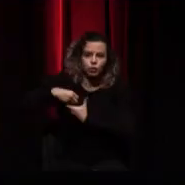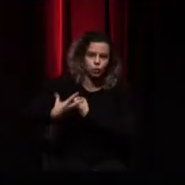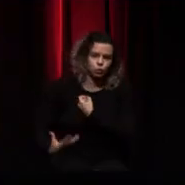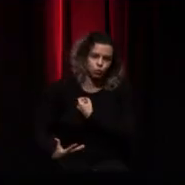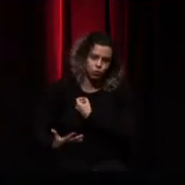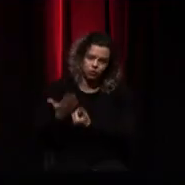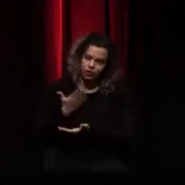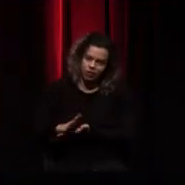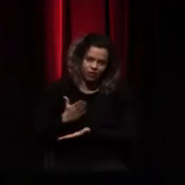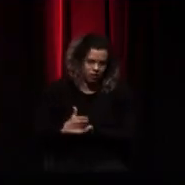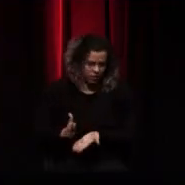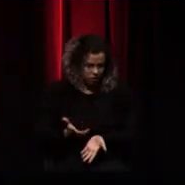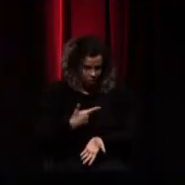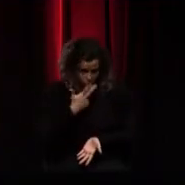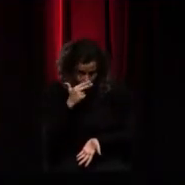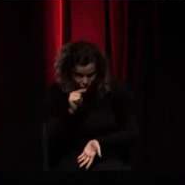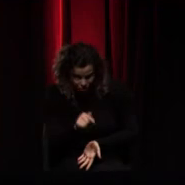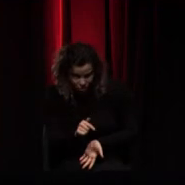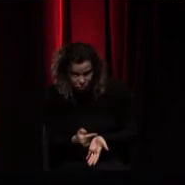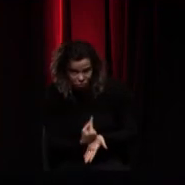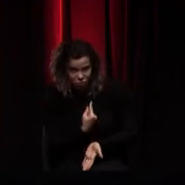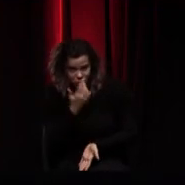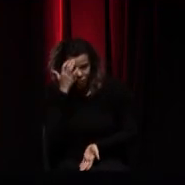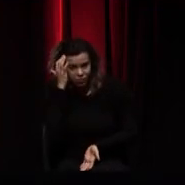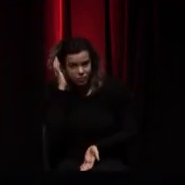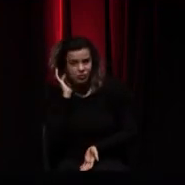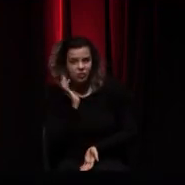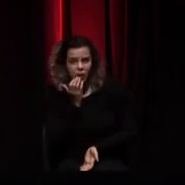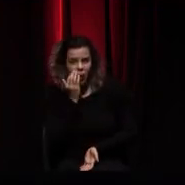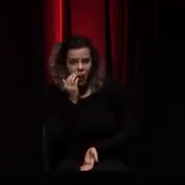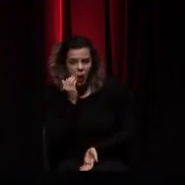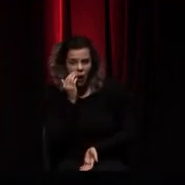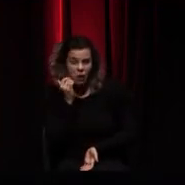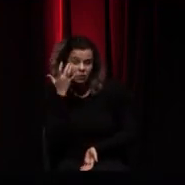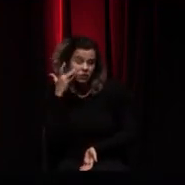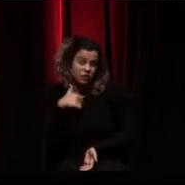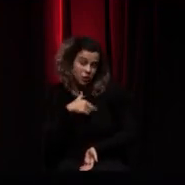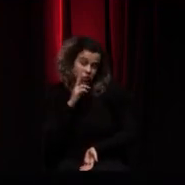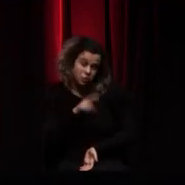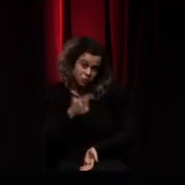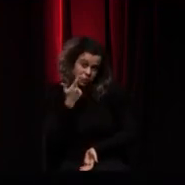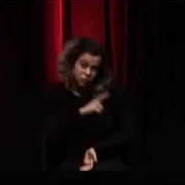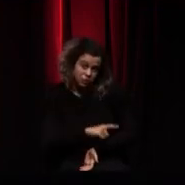I don’t know if that is what he wants, or if I made myself clear.